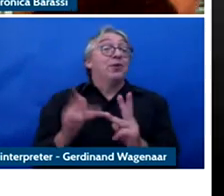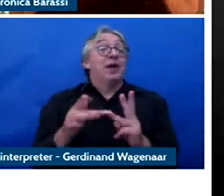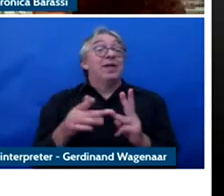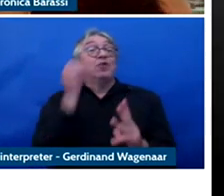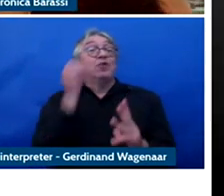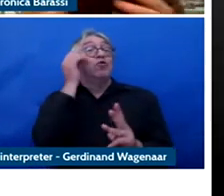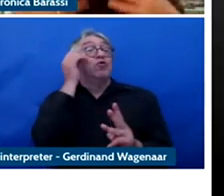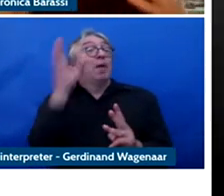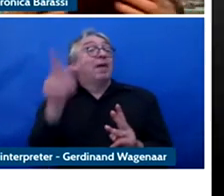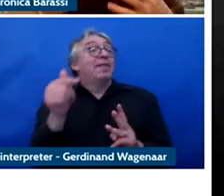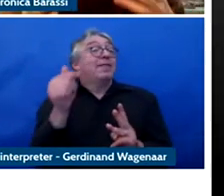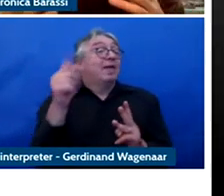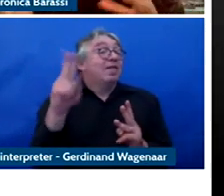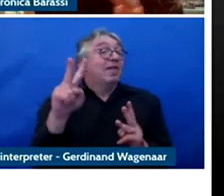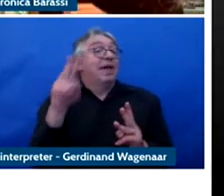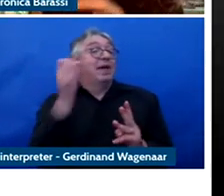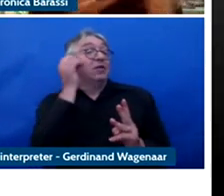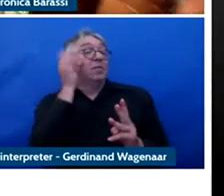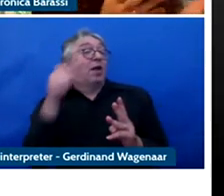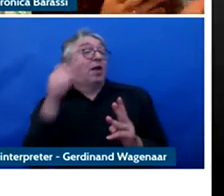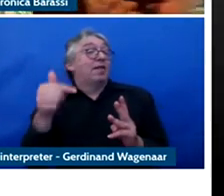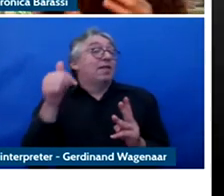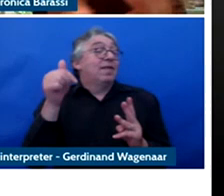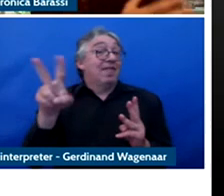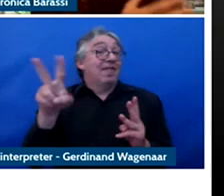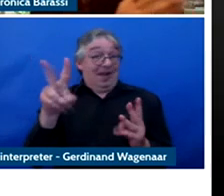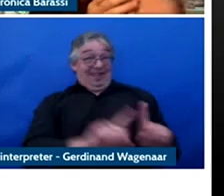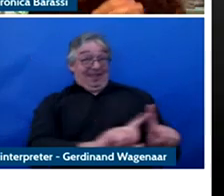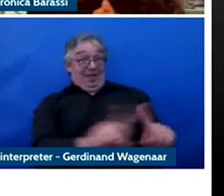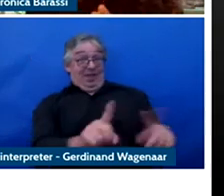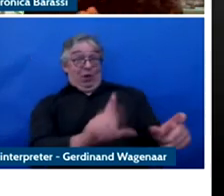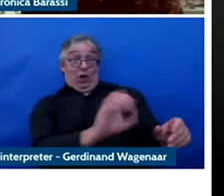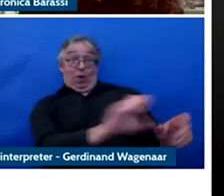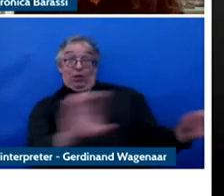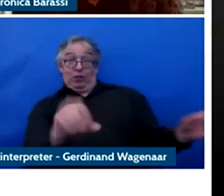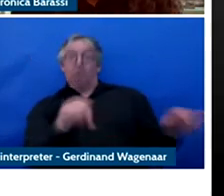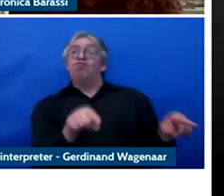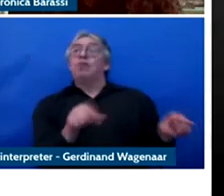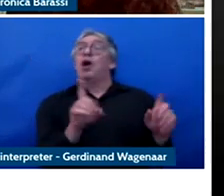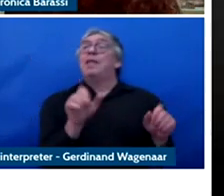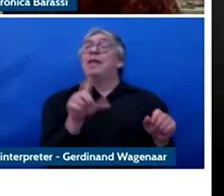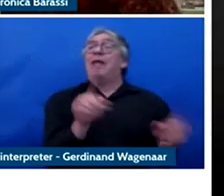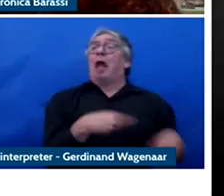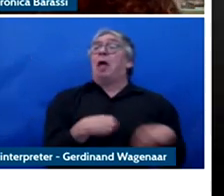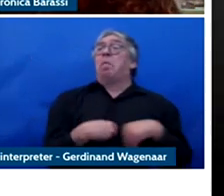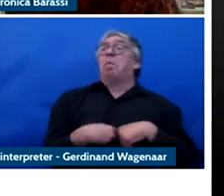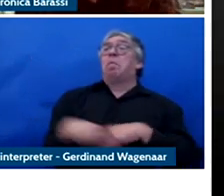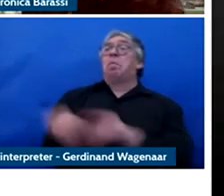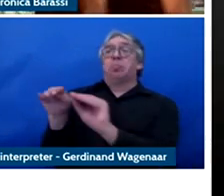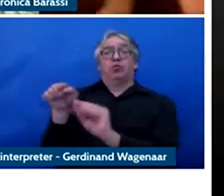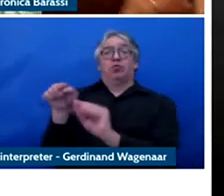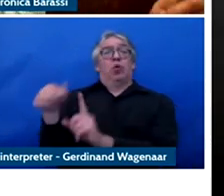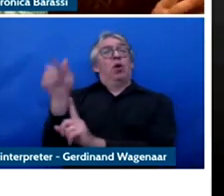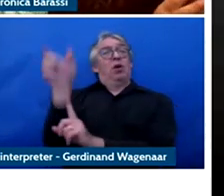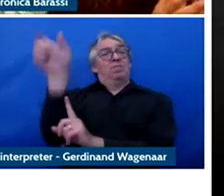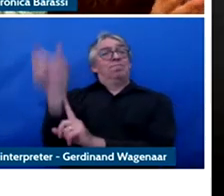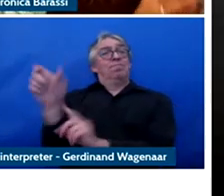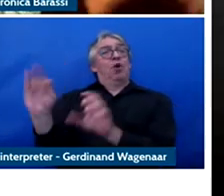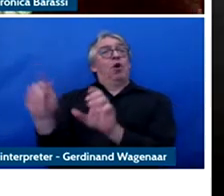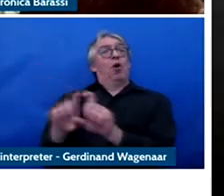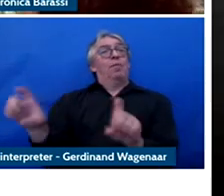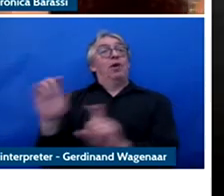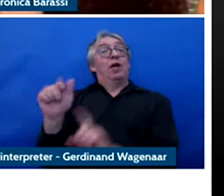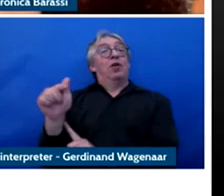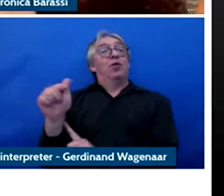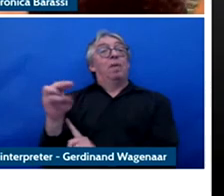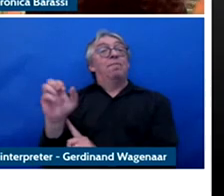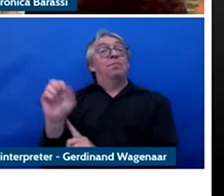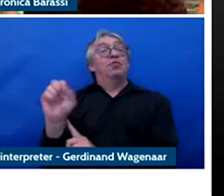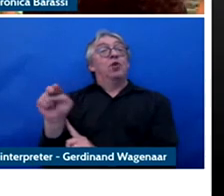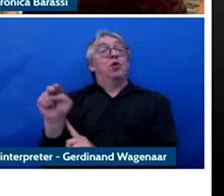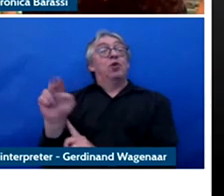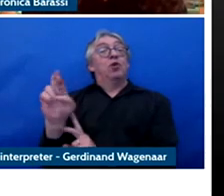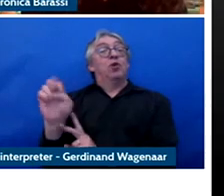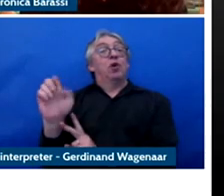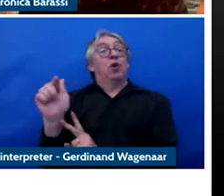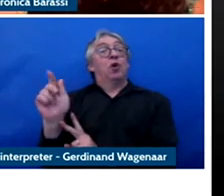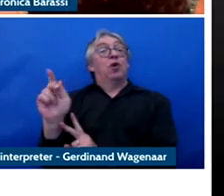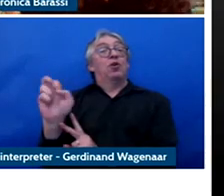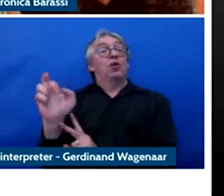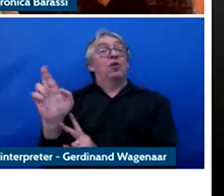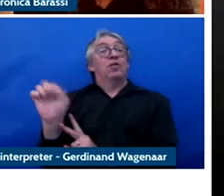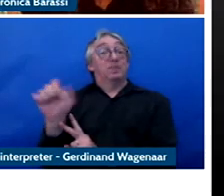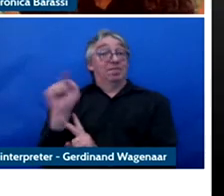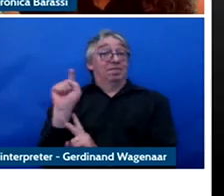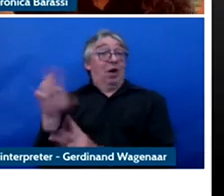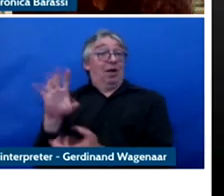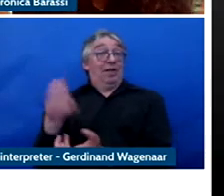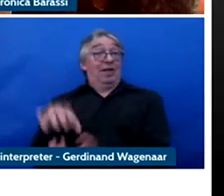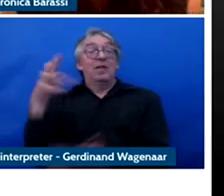these companies have -- you obviously sold their data to Thompson Reuters and